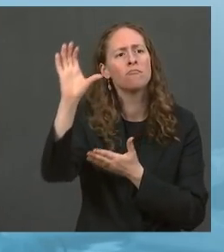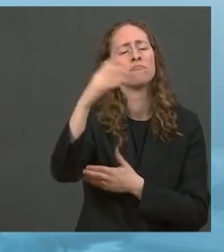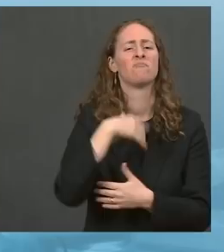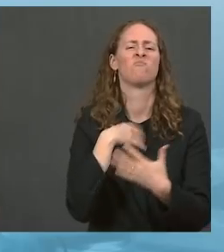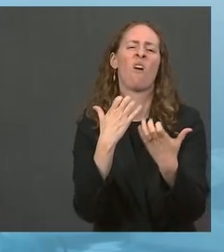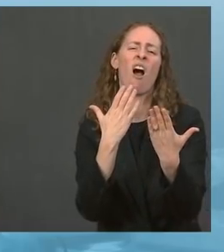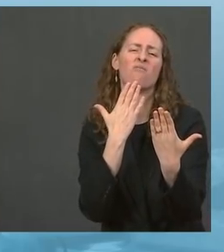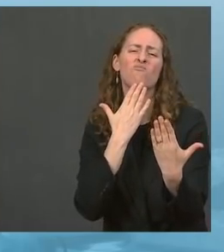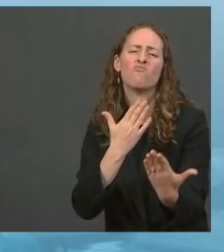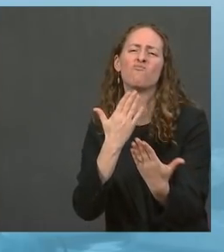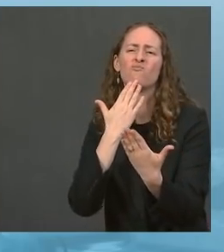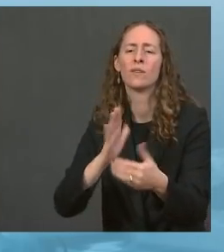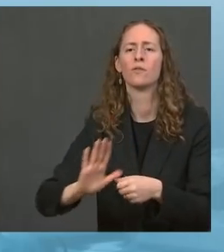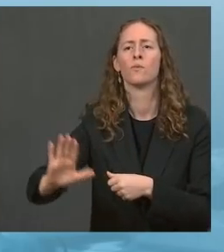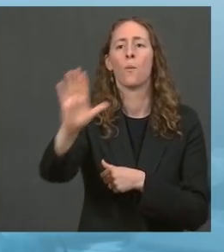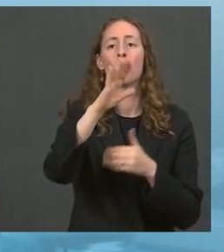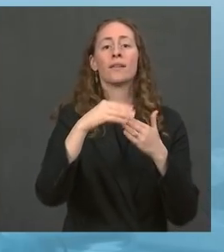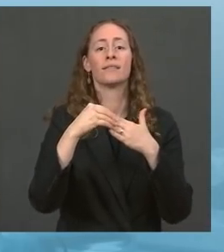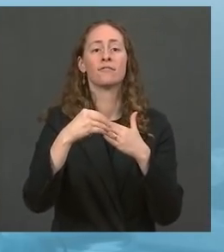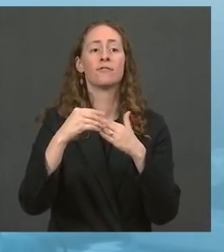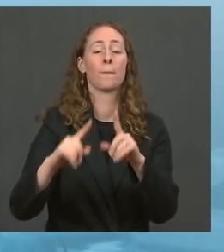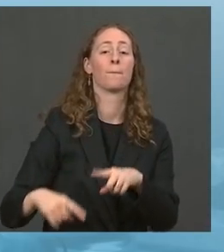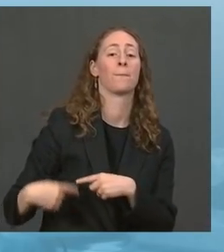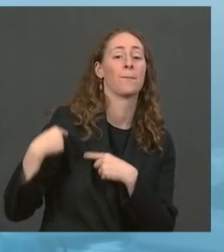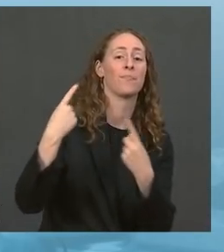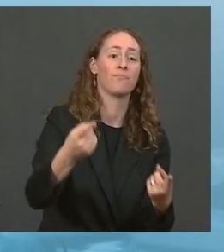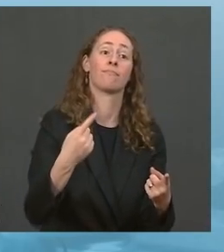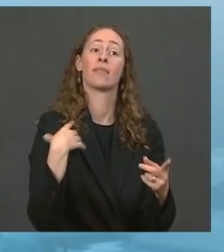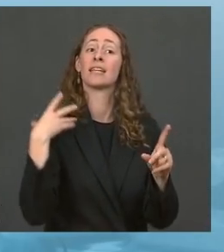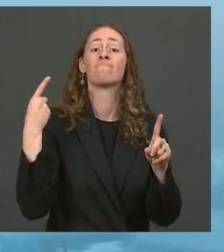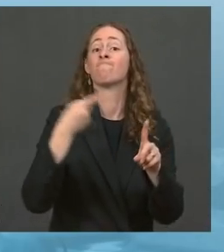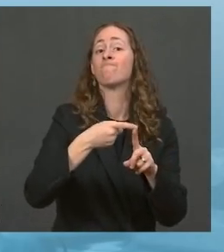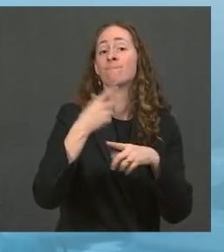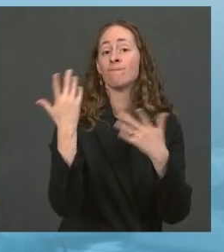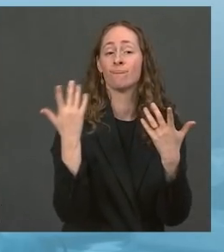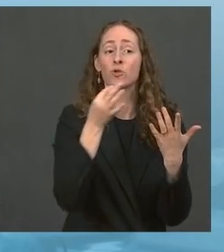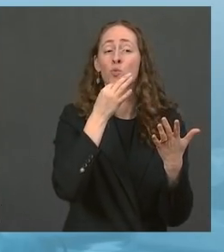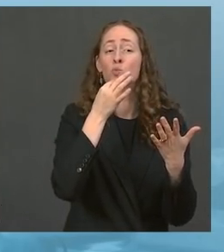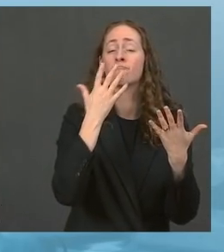And let me close by -- with what I made clear yesterday at the U.N.: